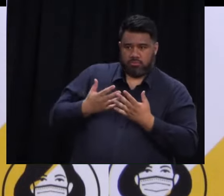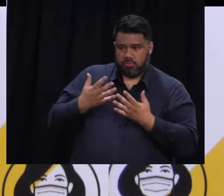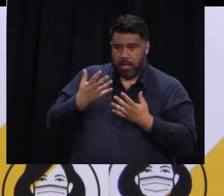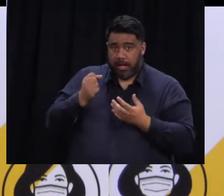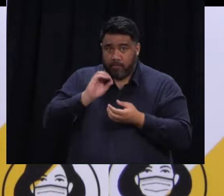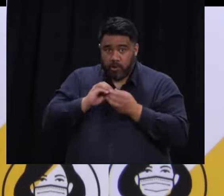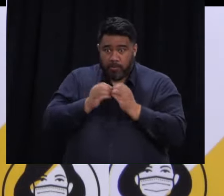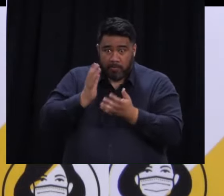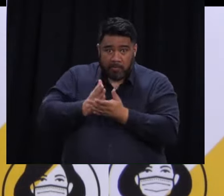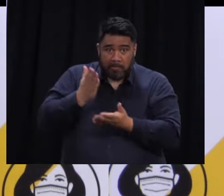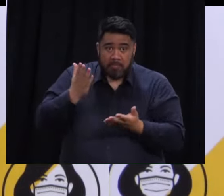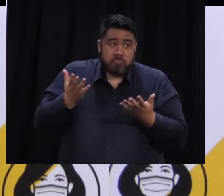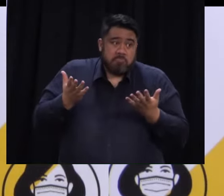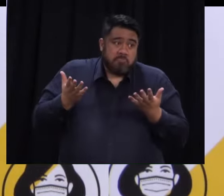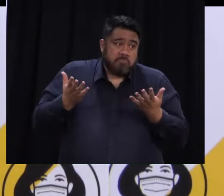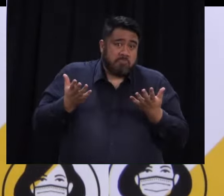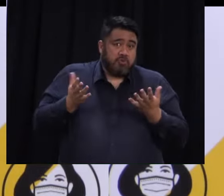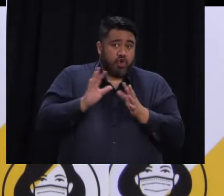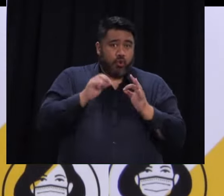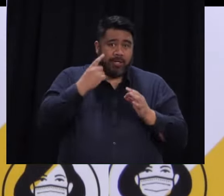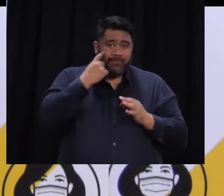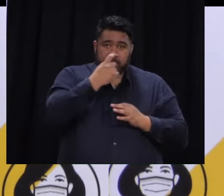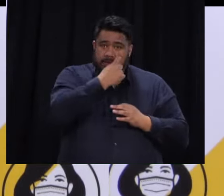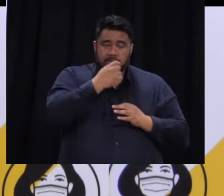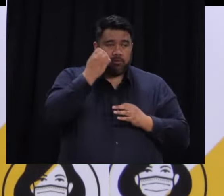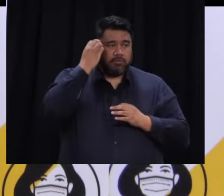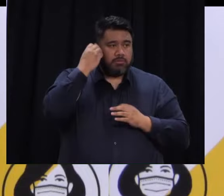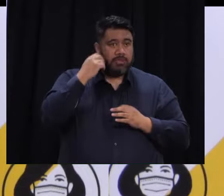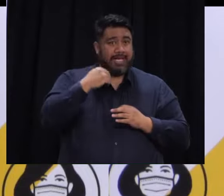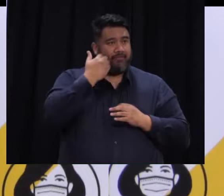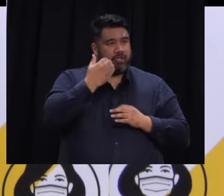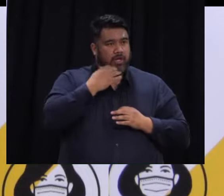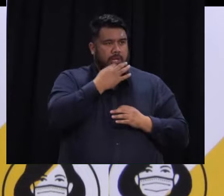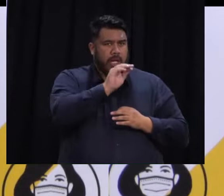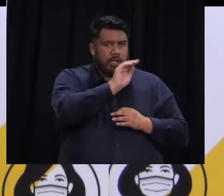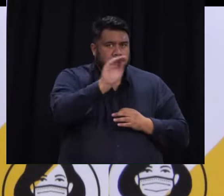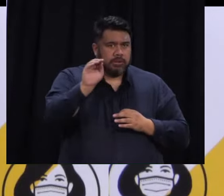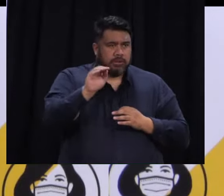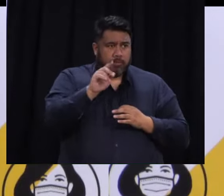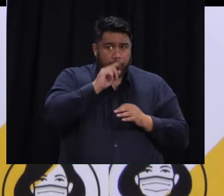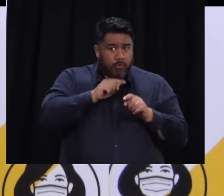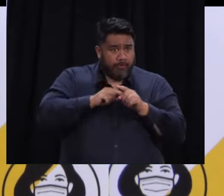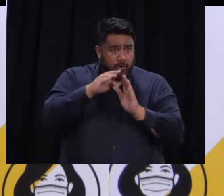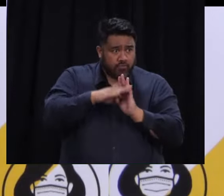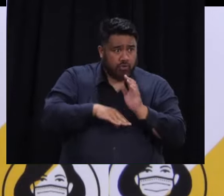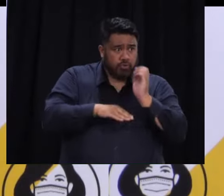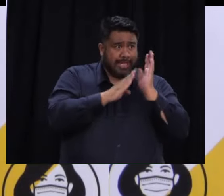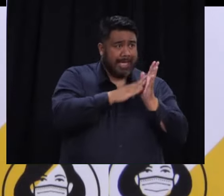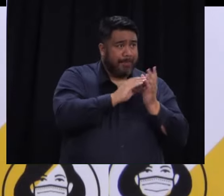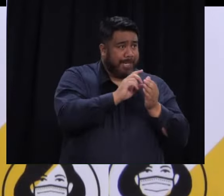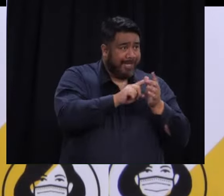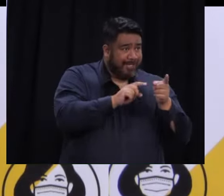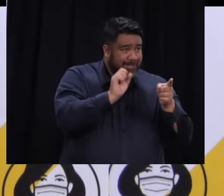of exercise. We don't have any evidence that there is a problem there. Every day we ask